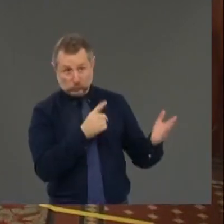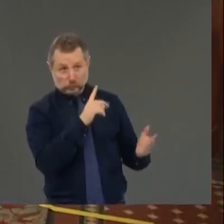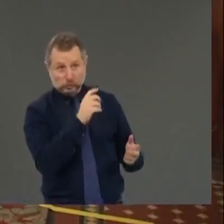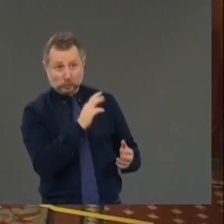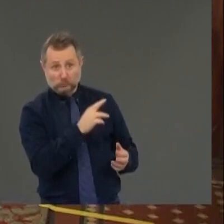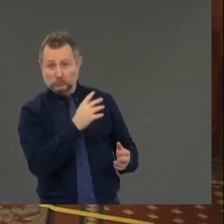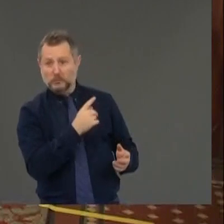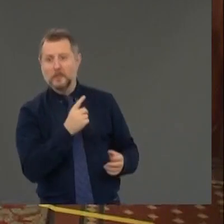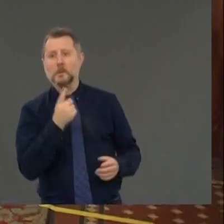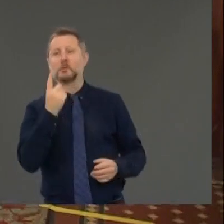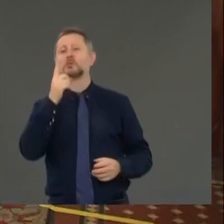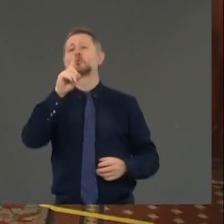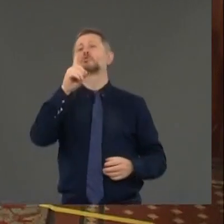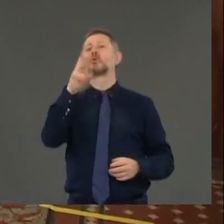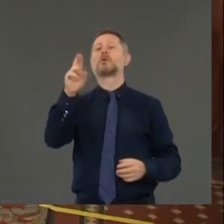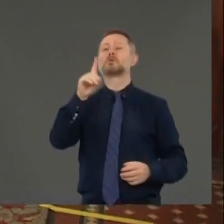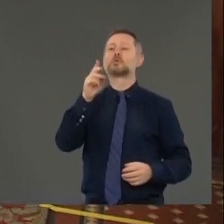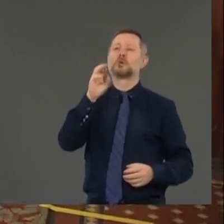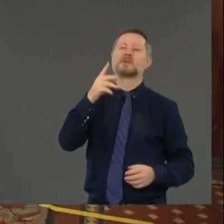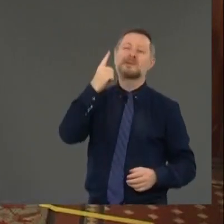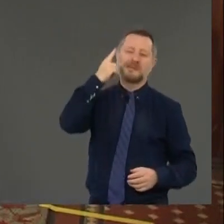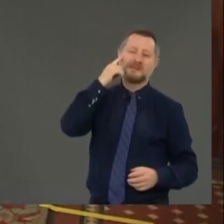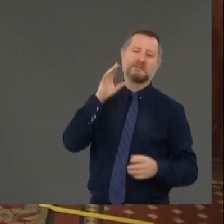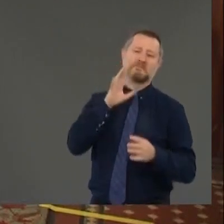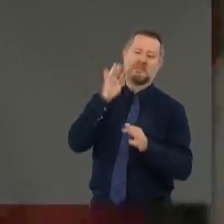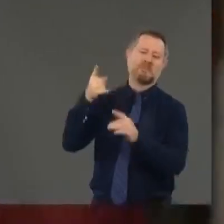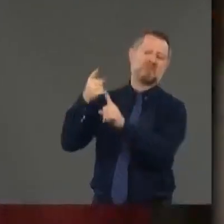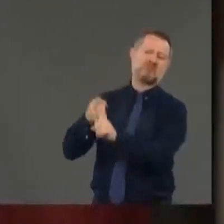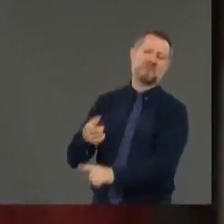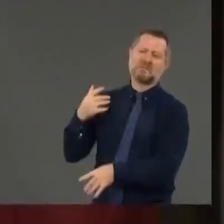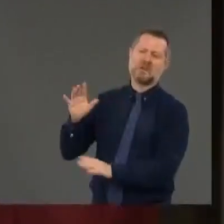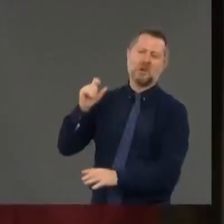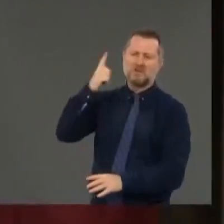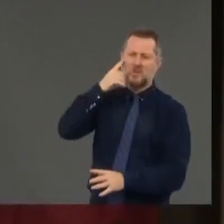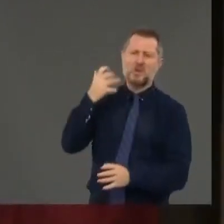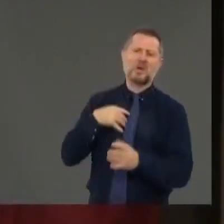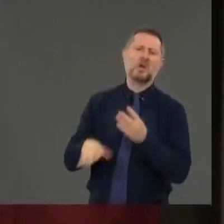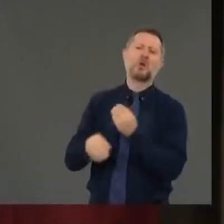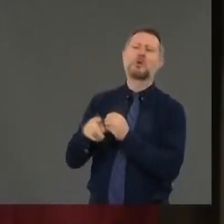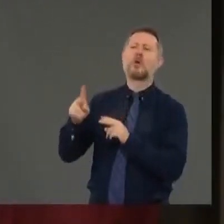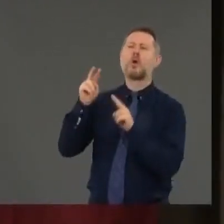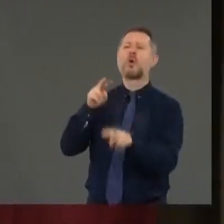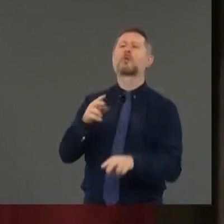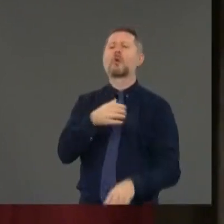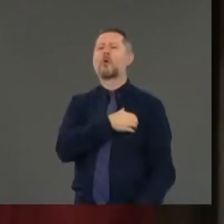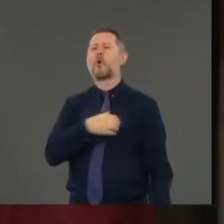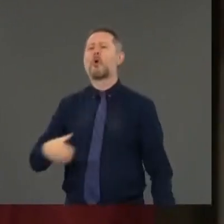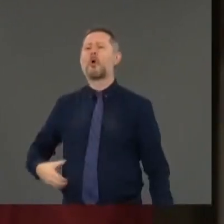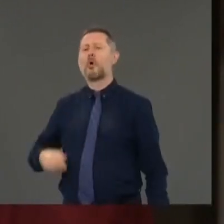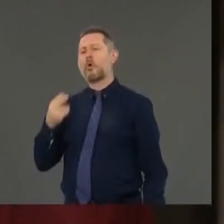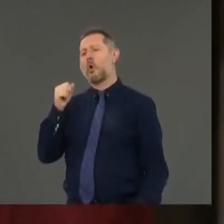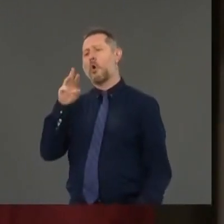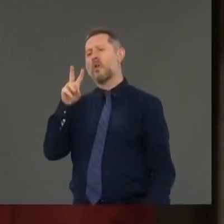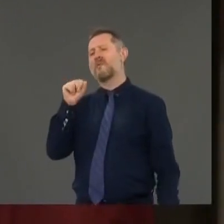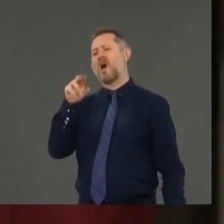IS THAT YOUR MEDICAL OPINION, DOCTOR? OR DO YOU WANT TO ADD ANYTHING? I THINK I WOULD ADD ONE